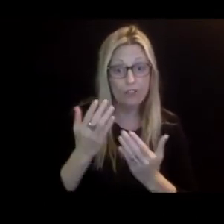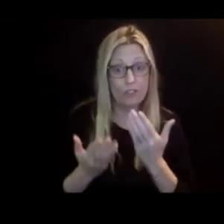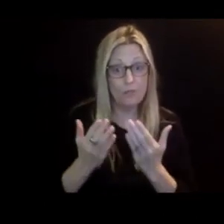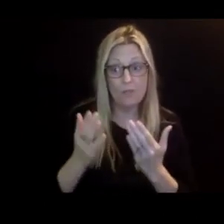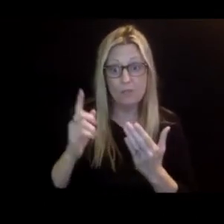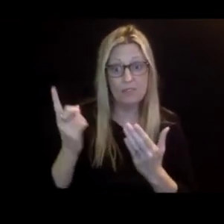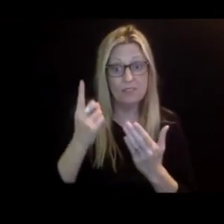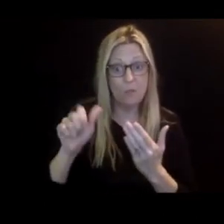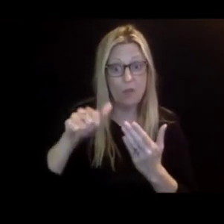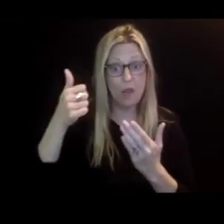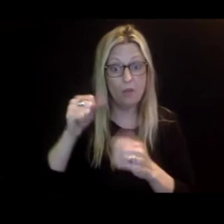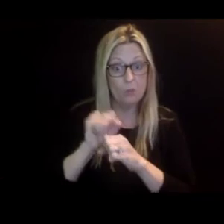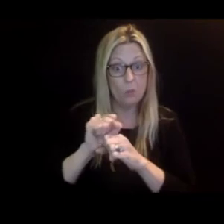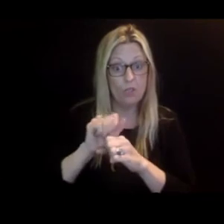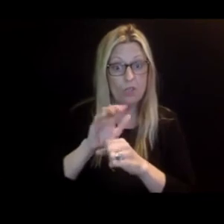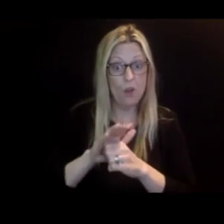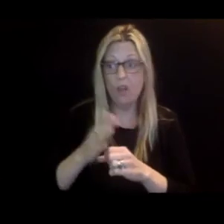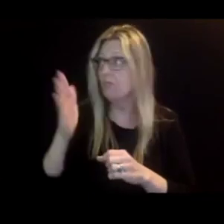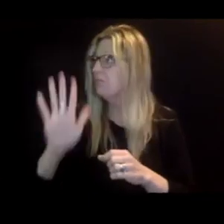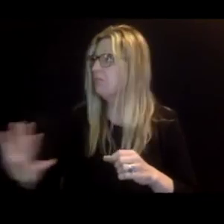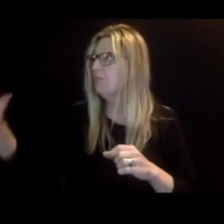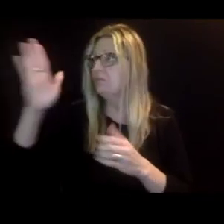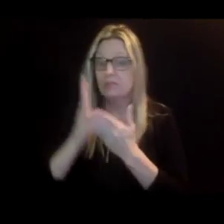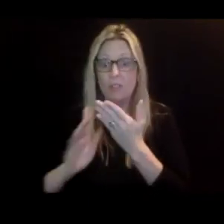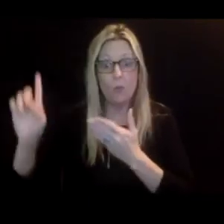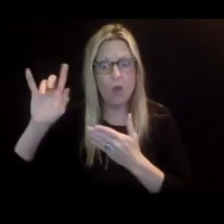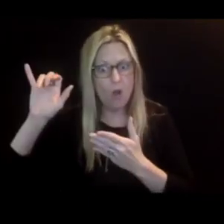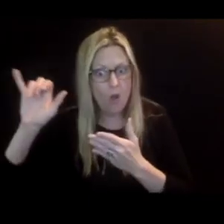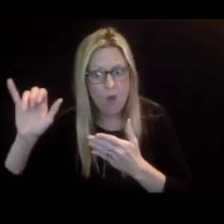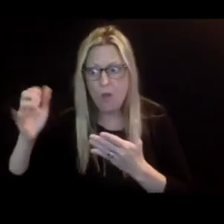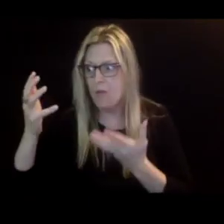overlooked or potential future projects. We hope to learn of what work is happening out